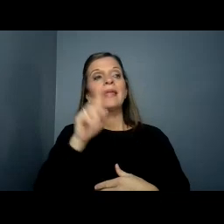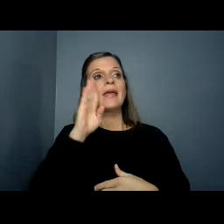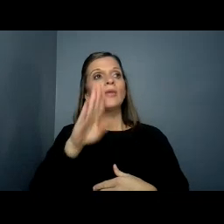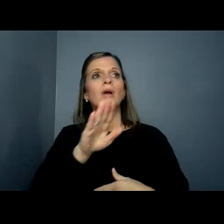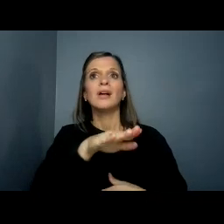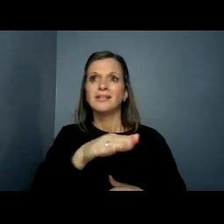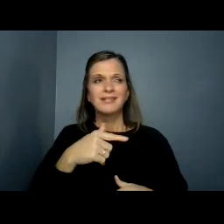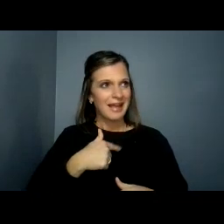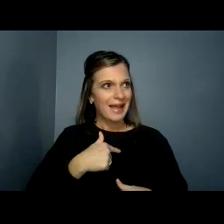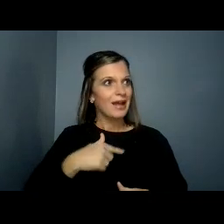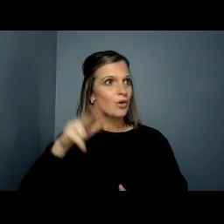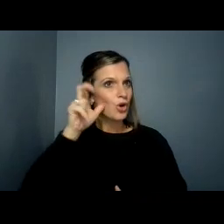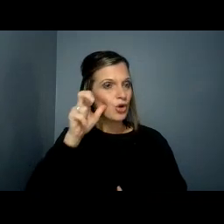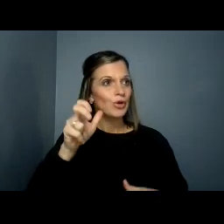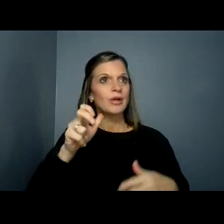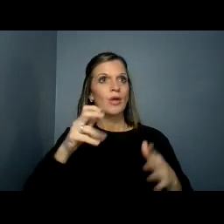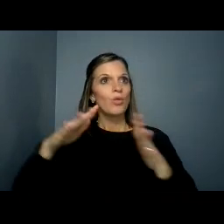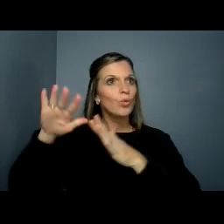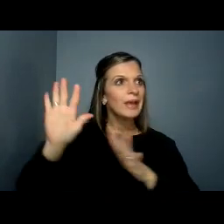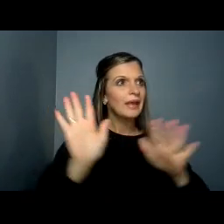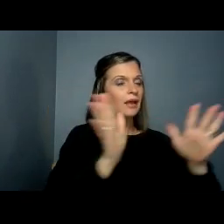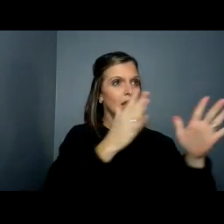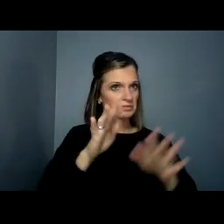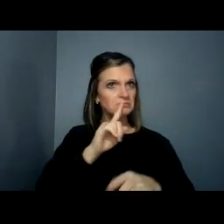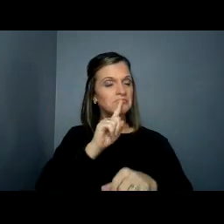The the clicks any type you can tell when they come in.